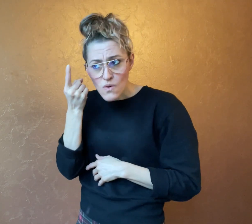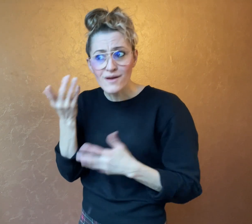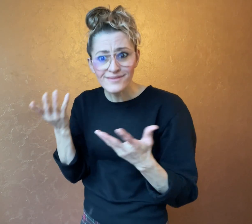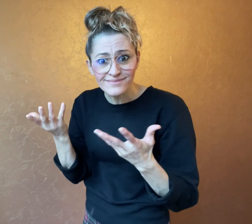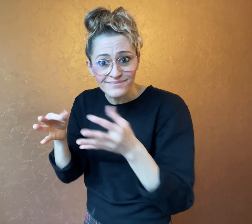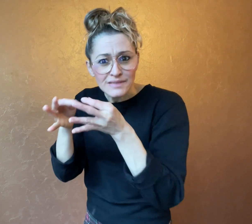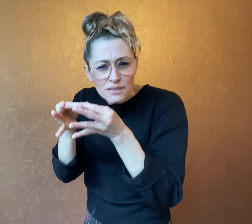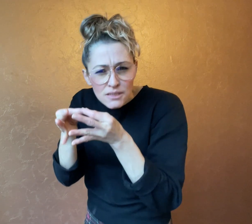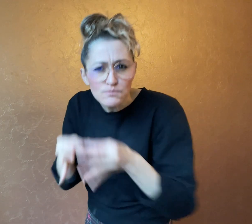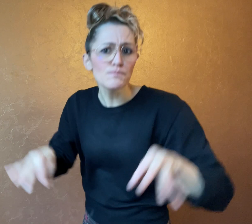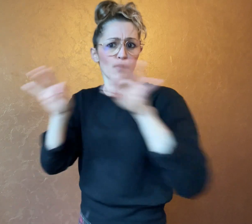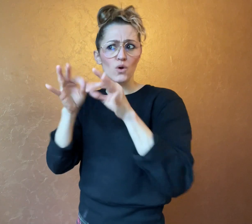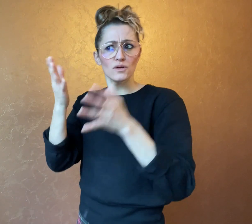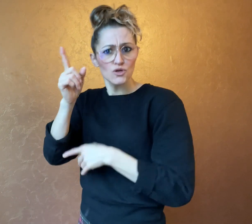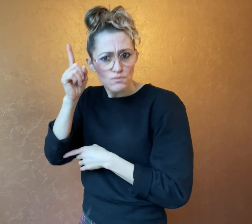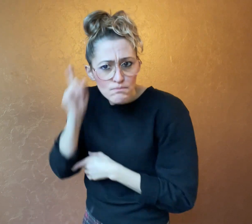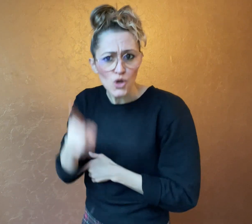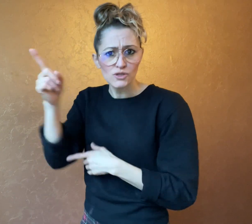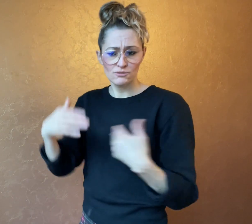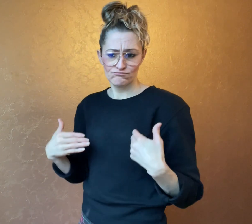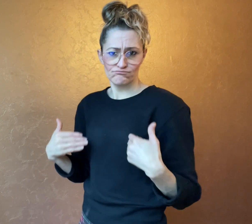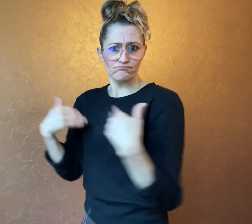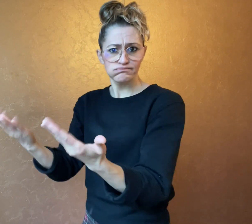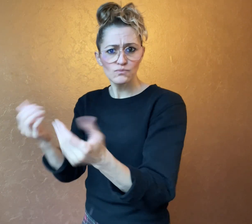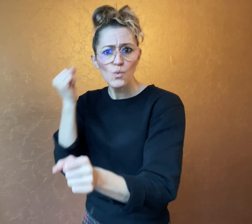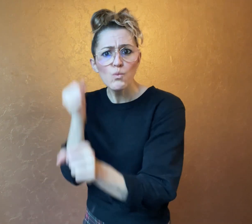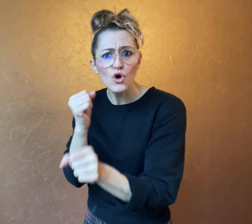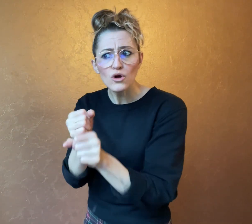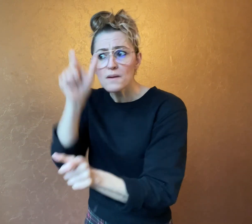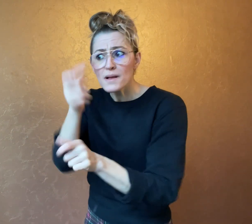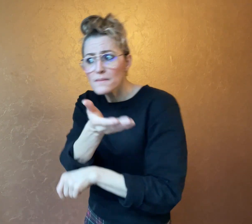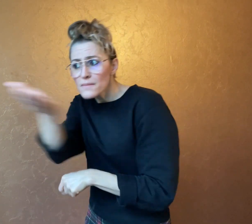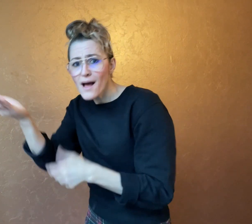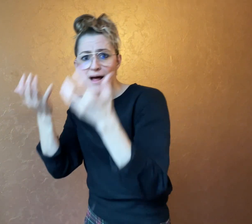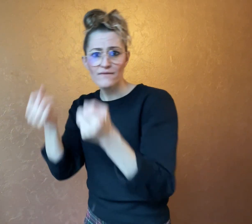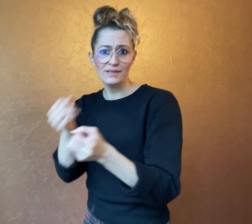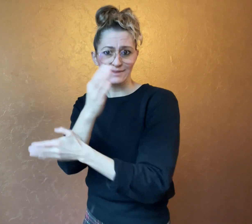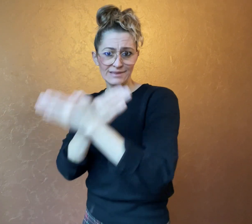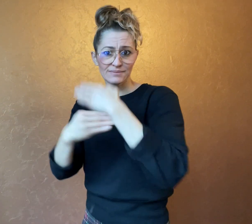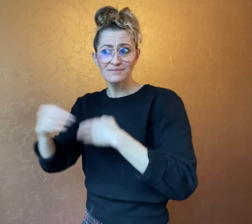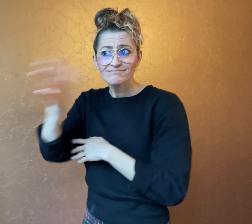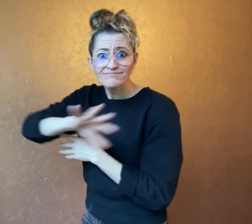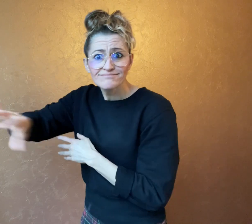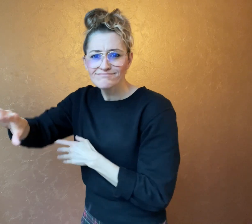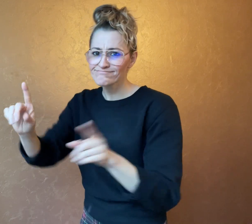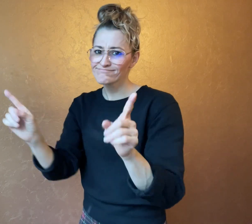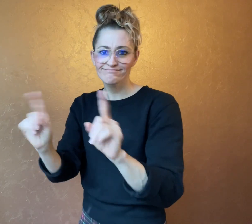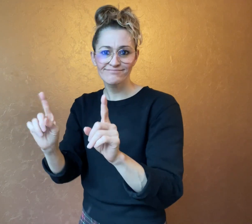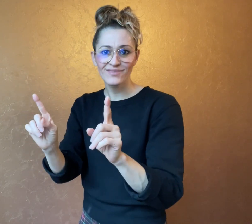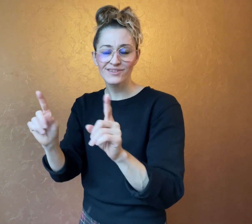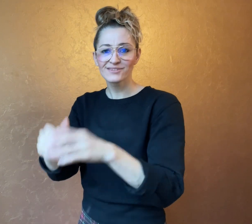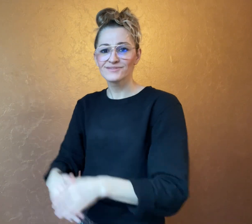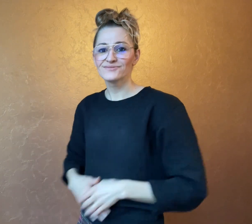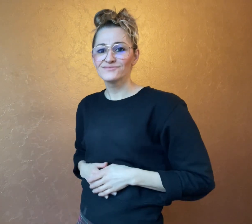to give jobs to people with disabilities.